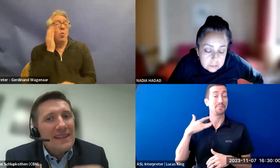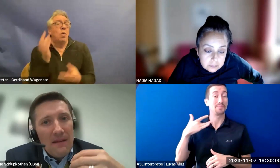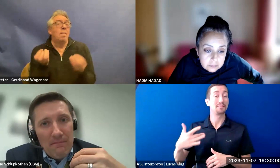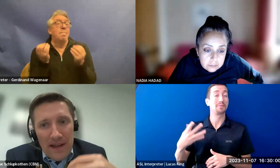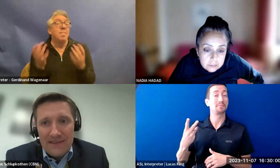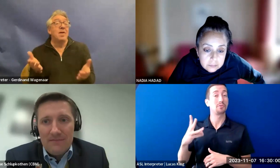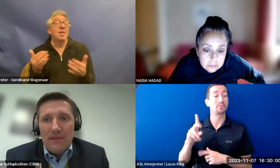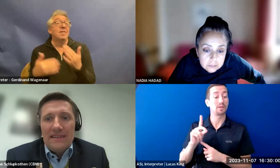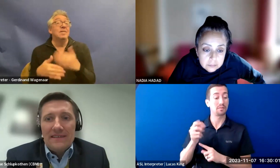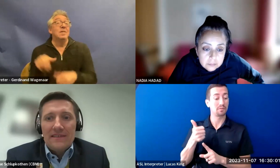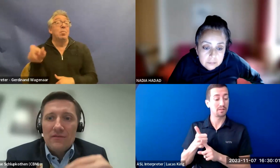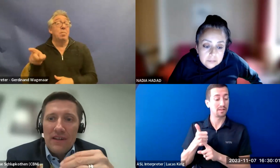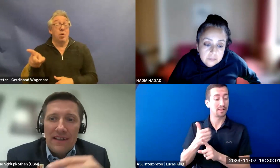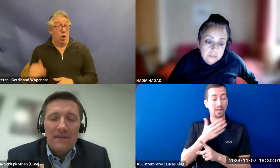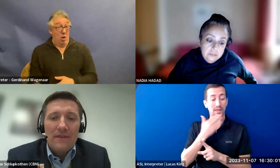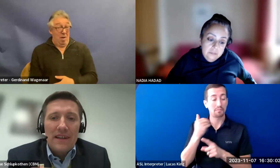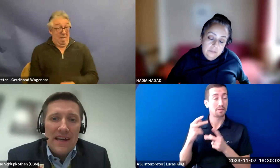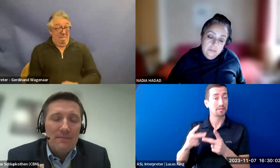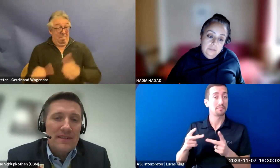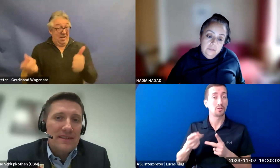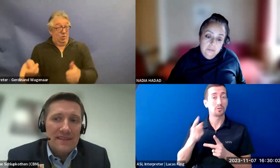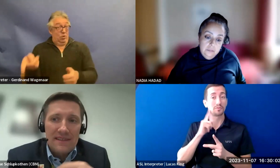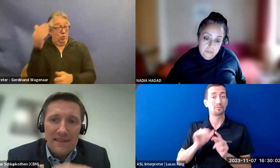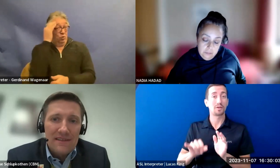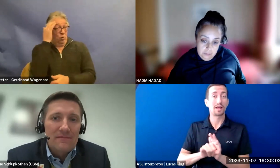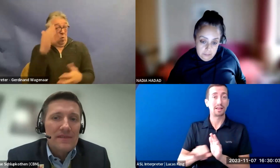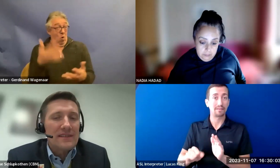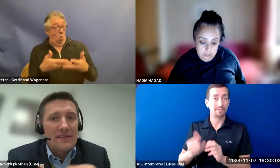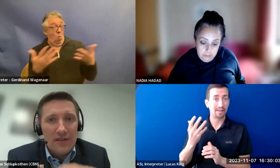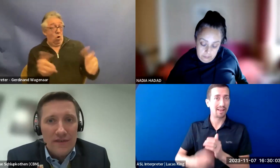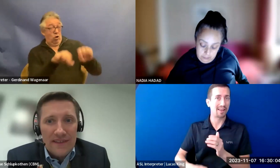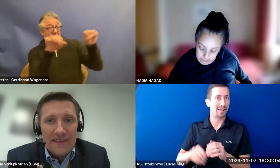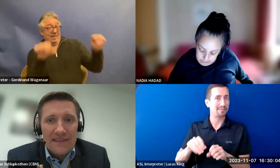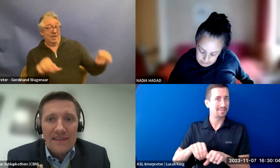are best placed to identify gaps in systems and services,